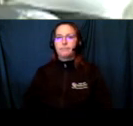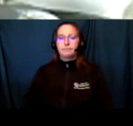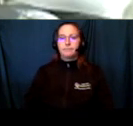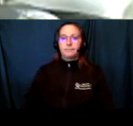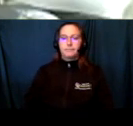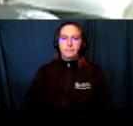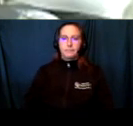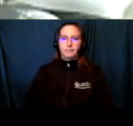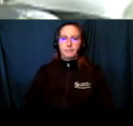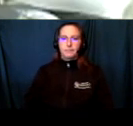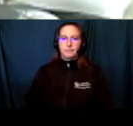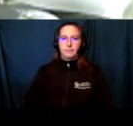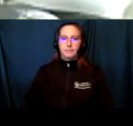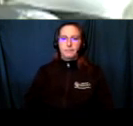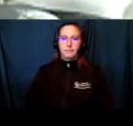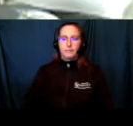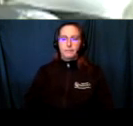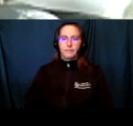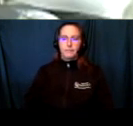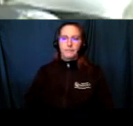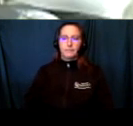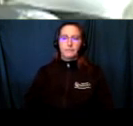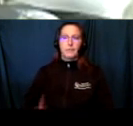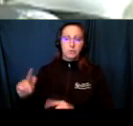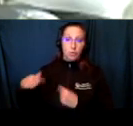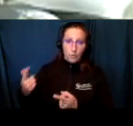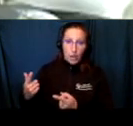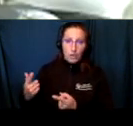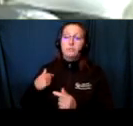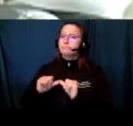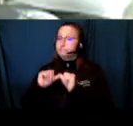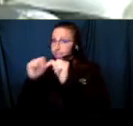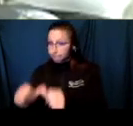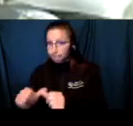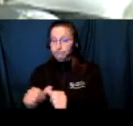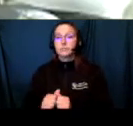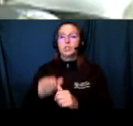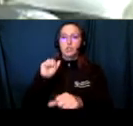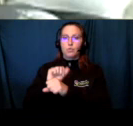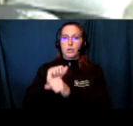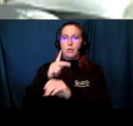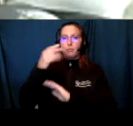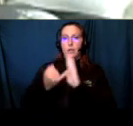We have been and continue to work on a project called Sound Futures